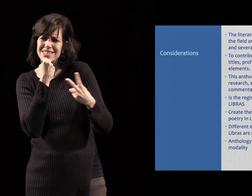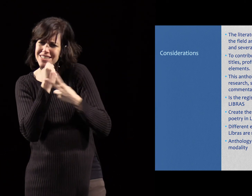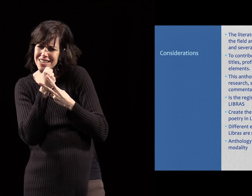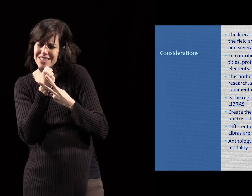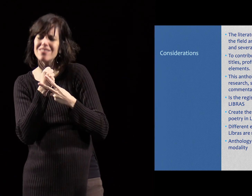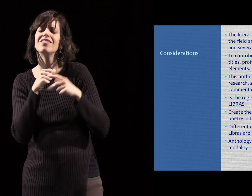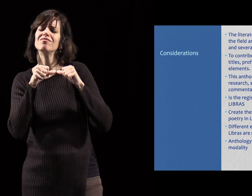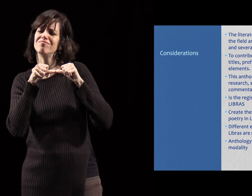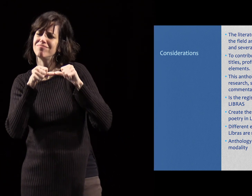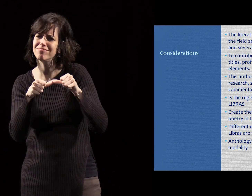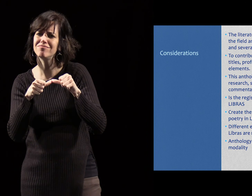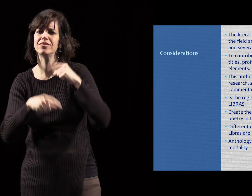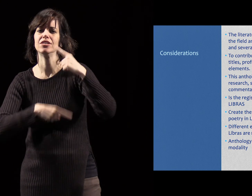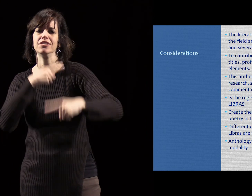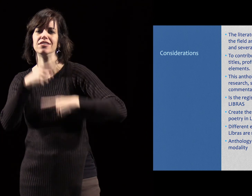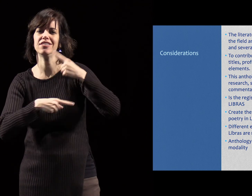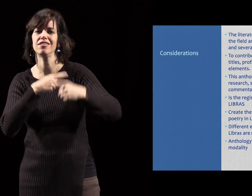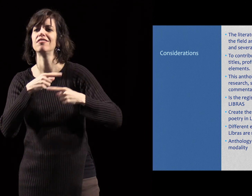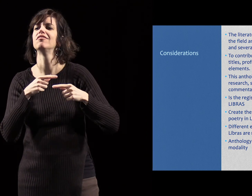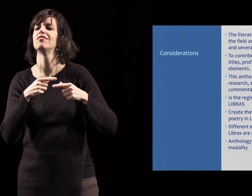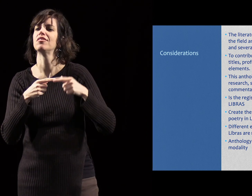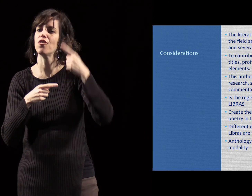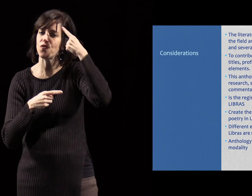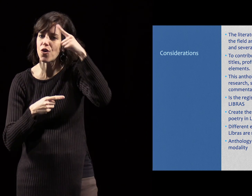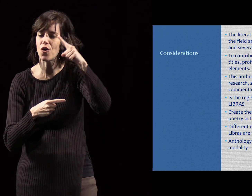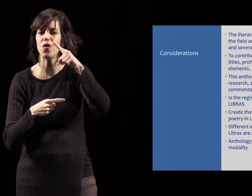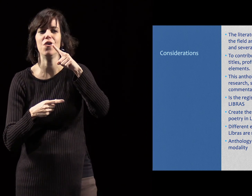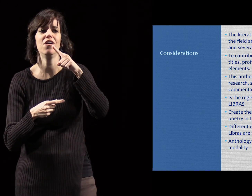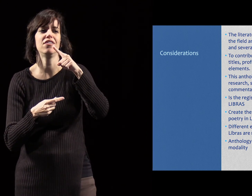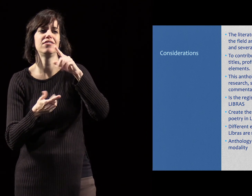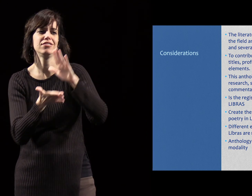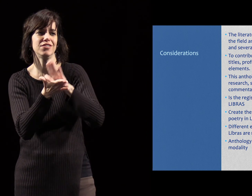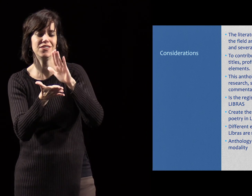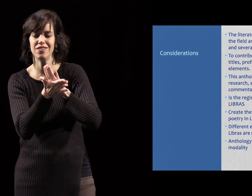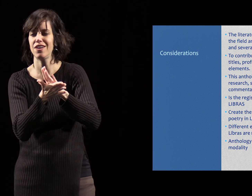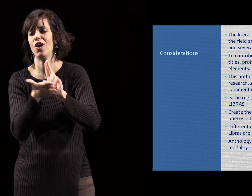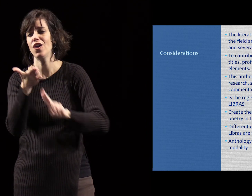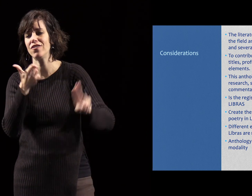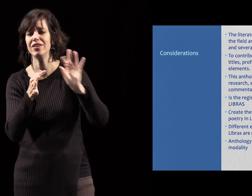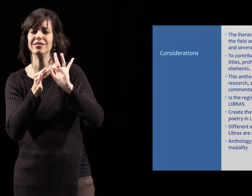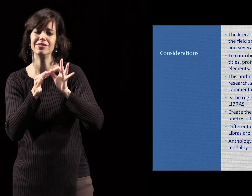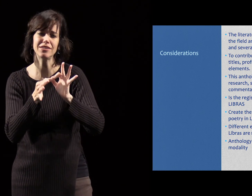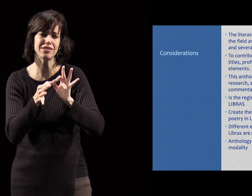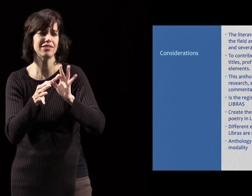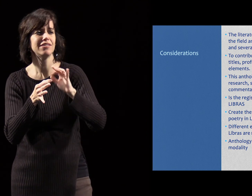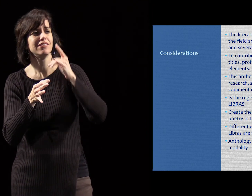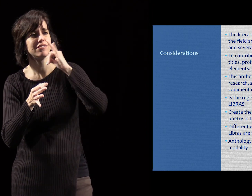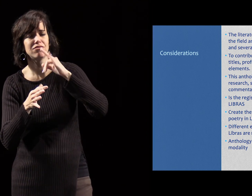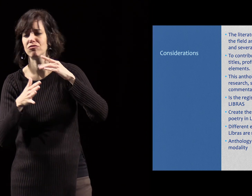It's essential that we save these works, whether it be for education and colleges and schools,